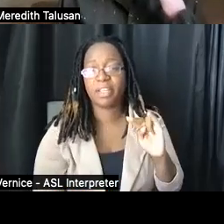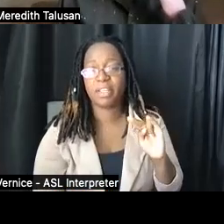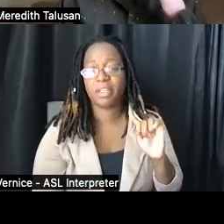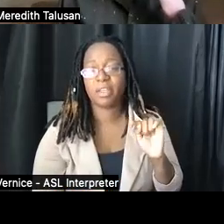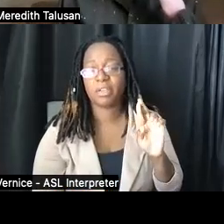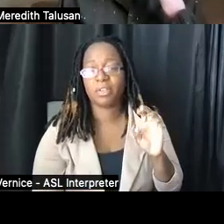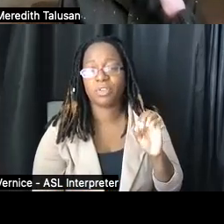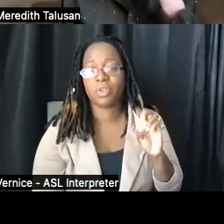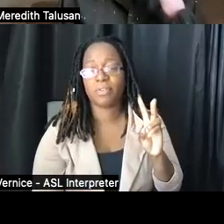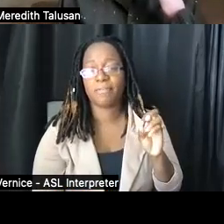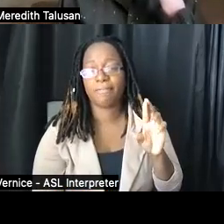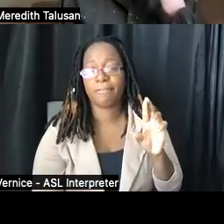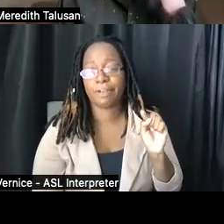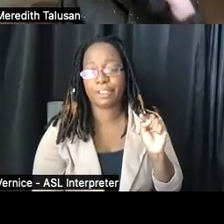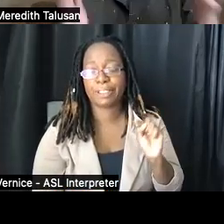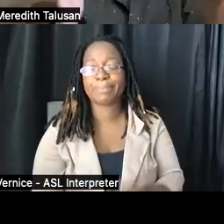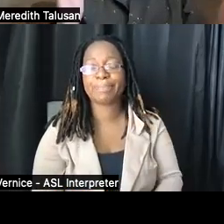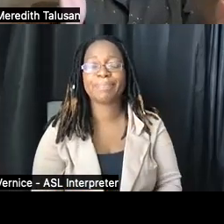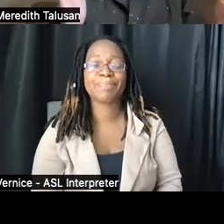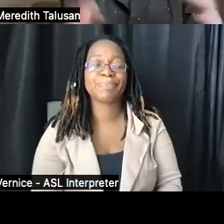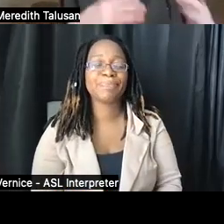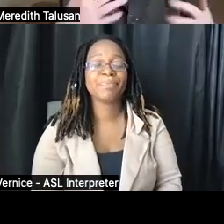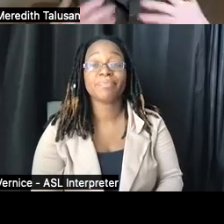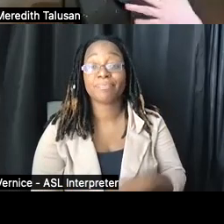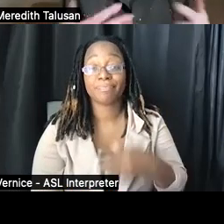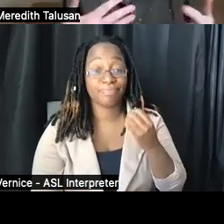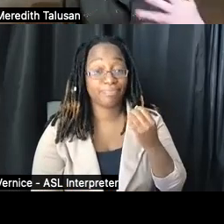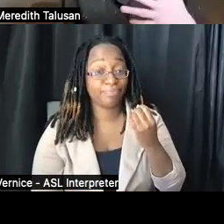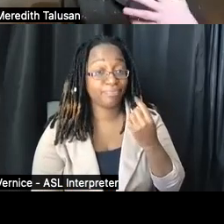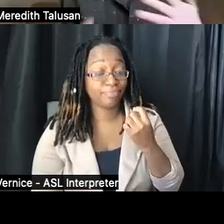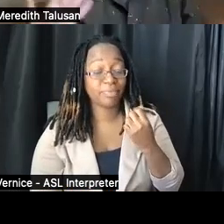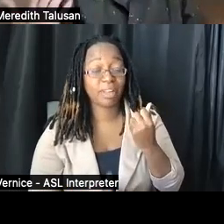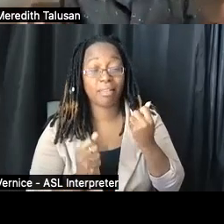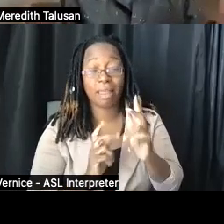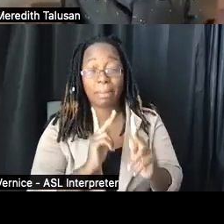she identifies as an introvert.